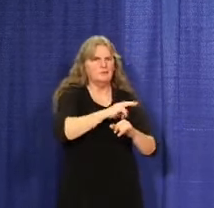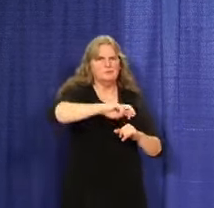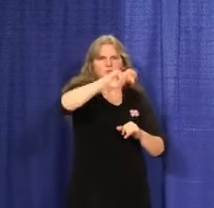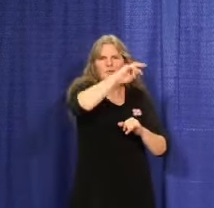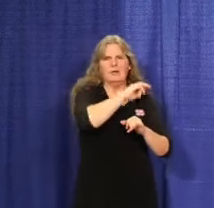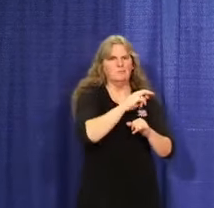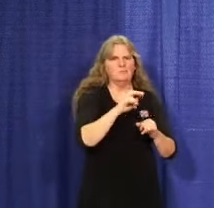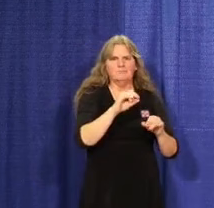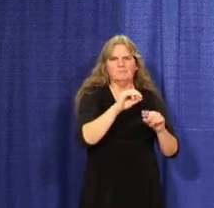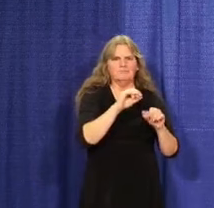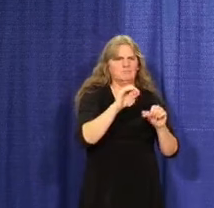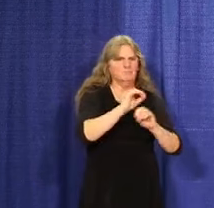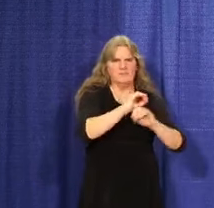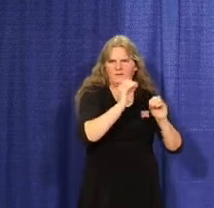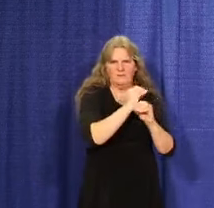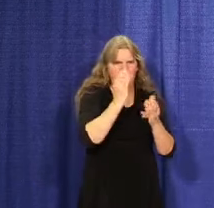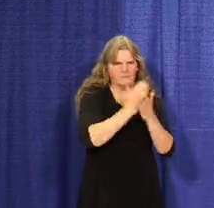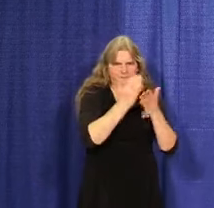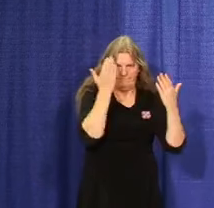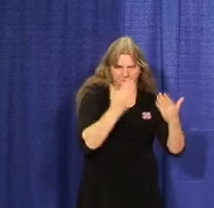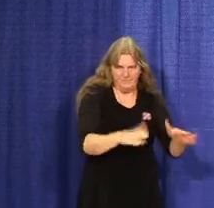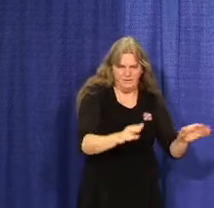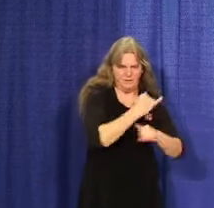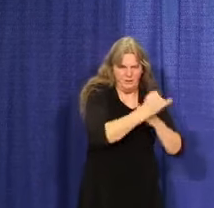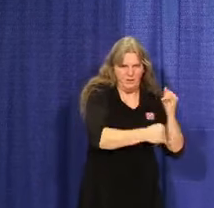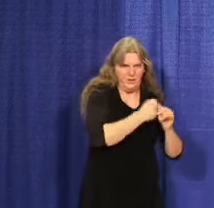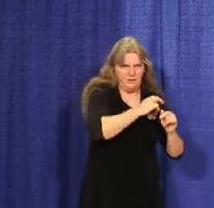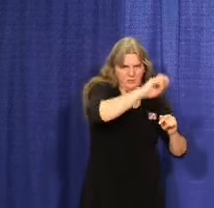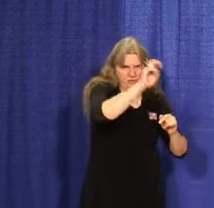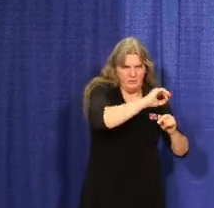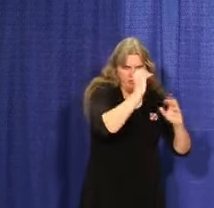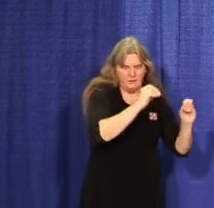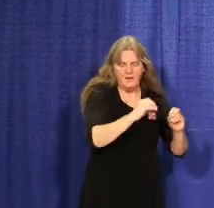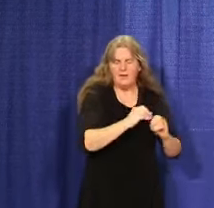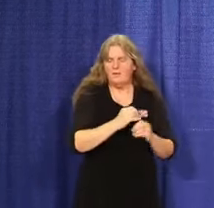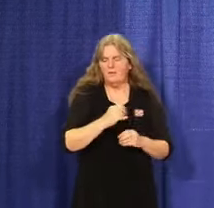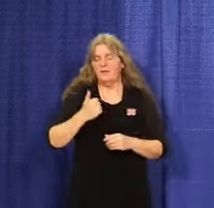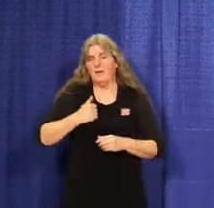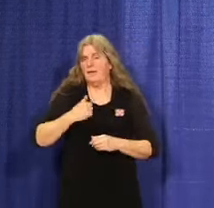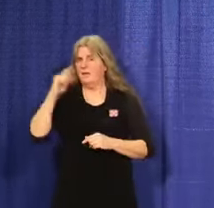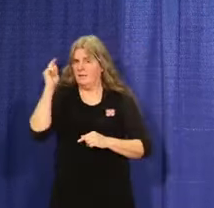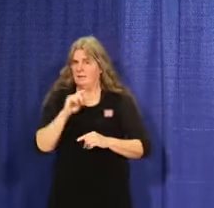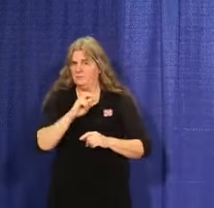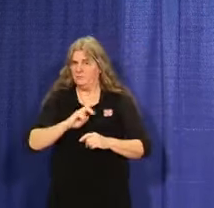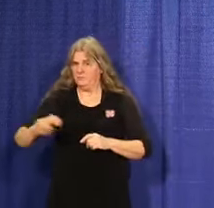So that is the reality that we are facing.